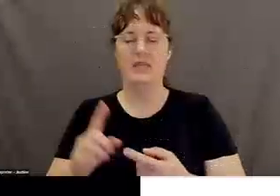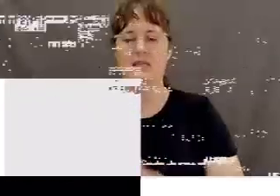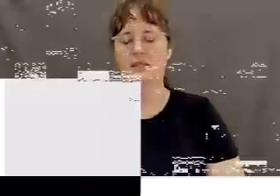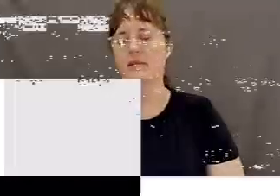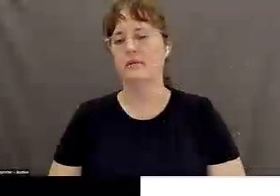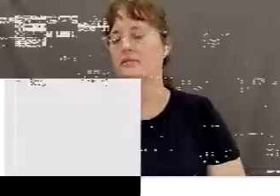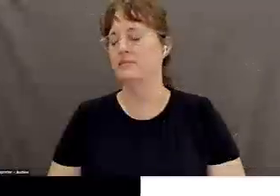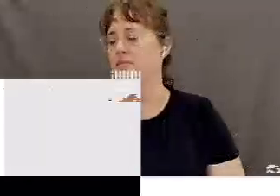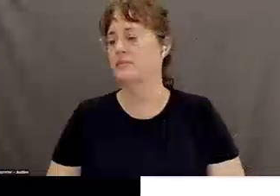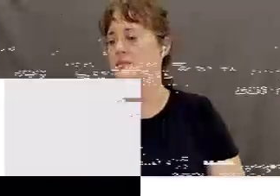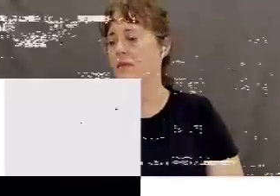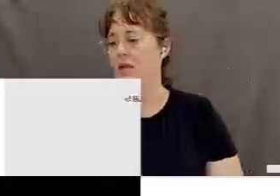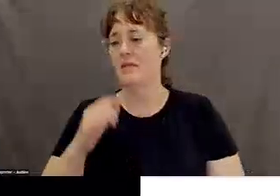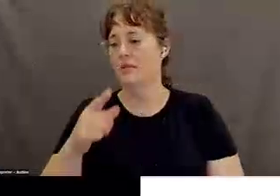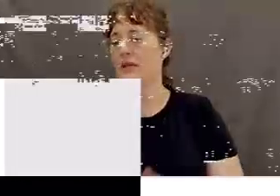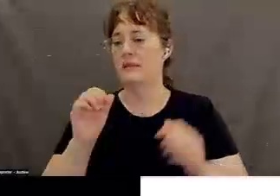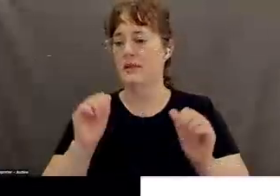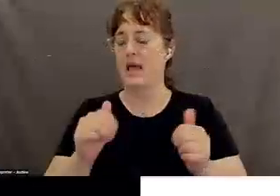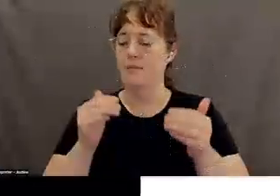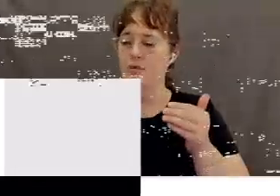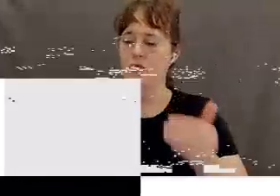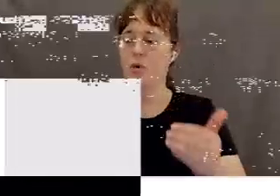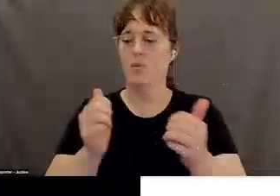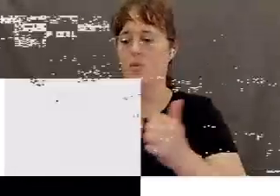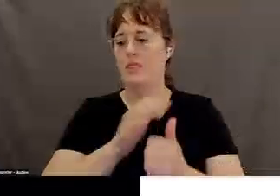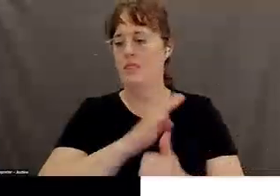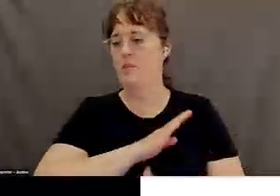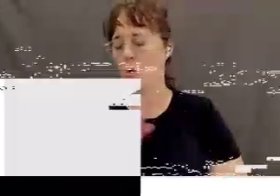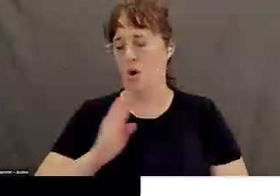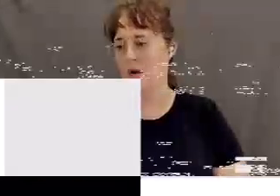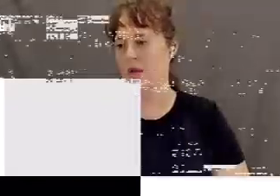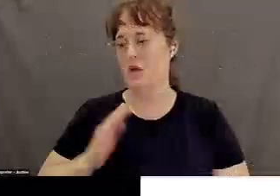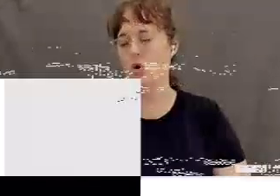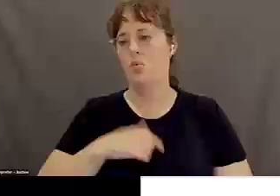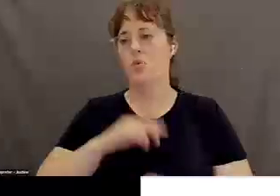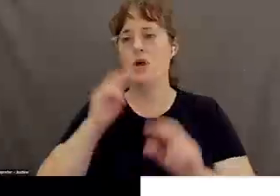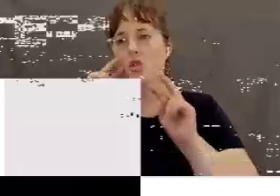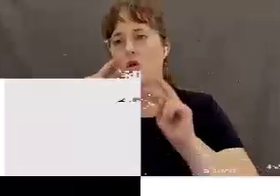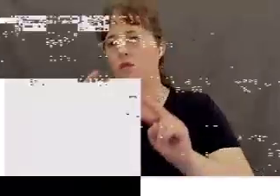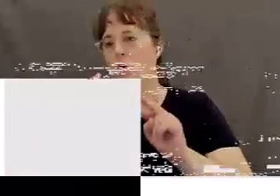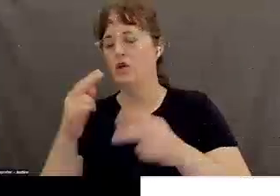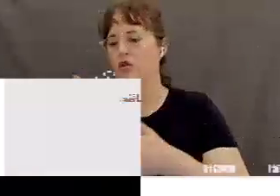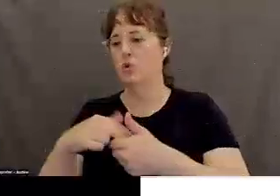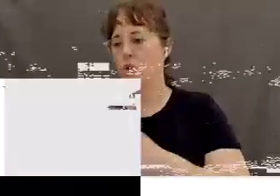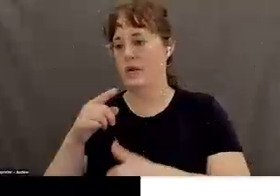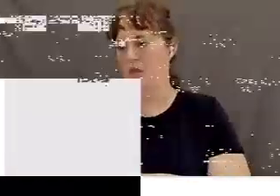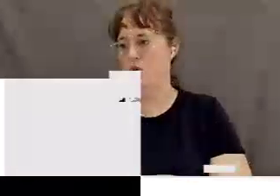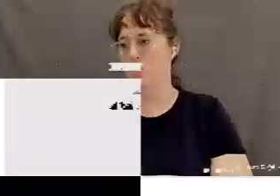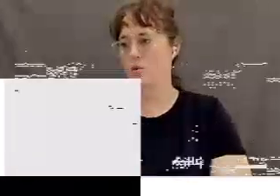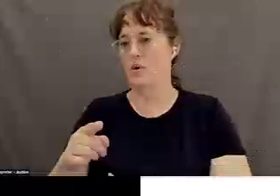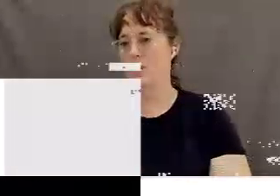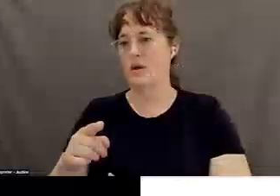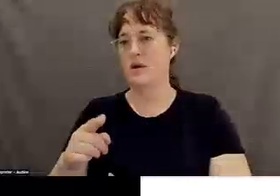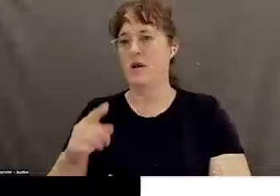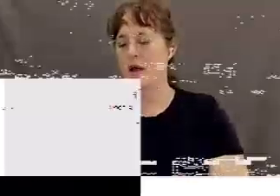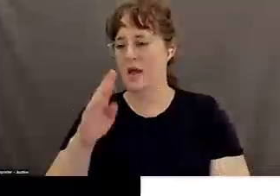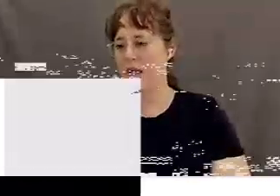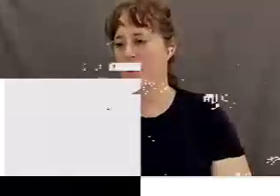Boardroom: We're also, looking forward to joining you and appreciate the invitation to the April 1st, Forum in West Seattle.